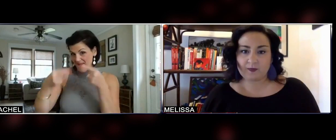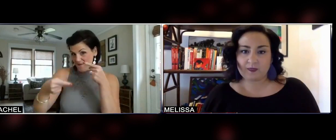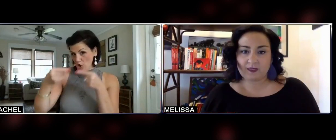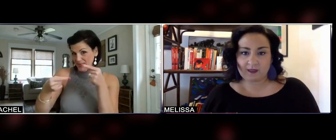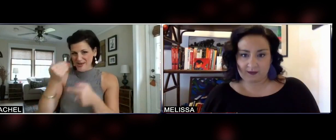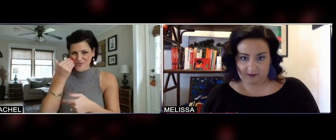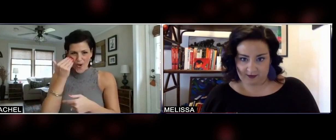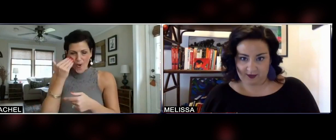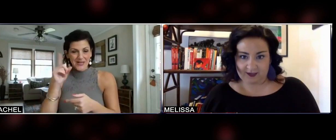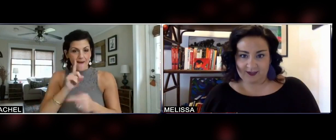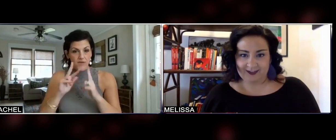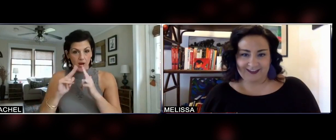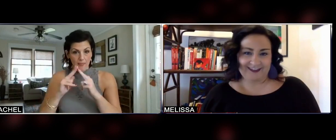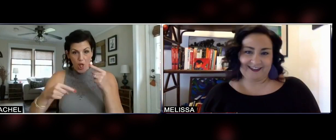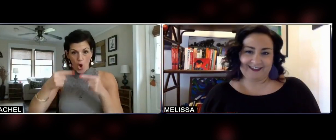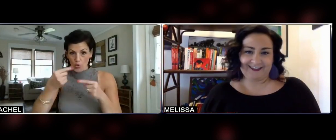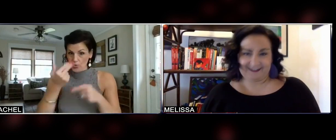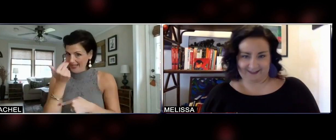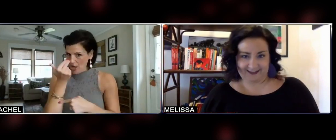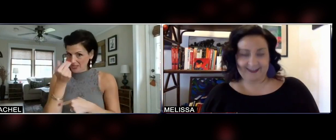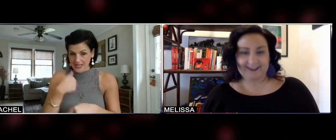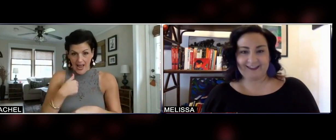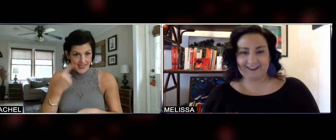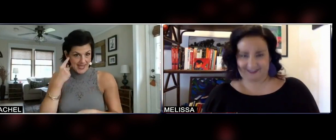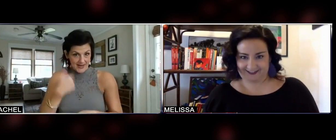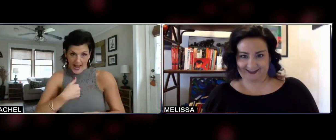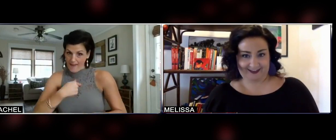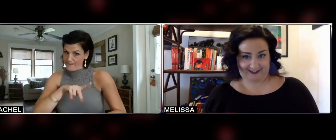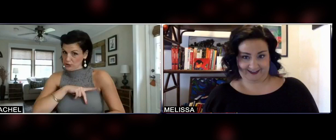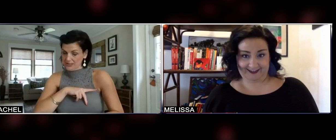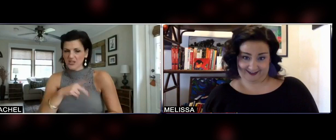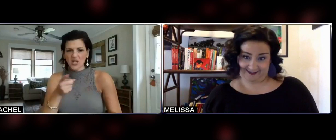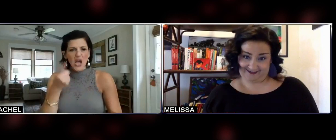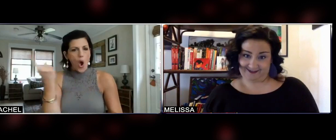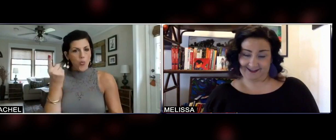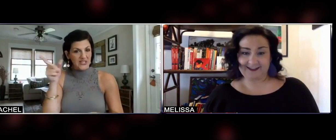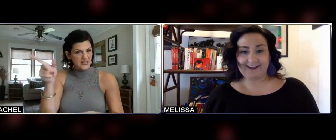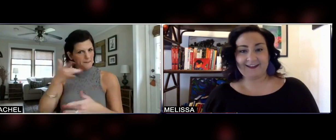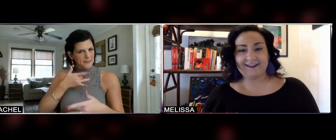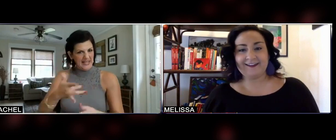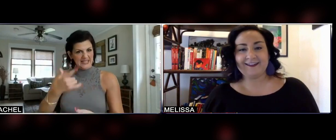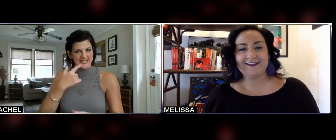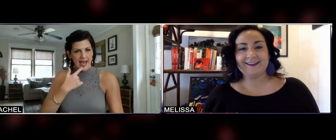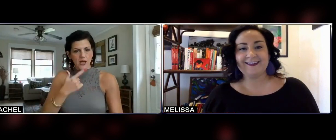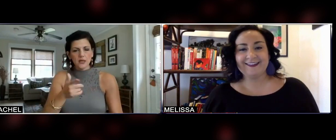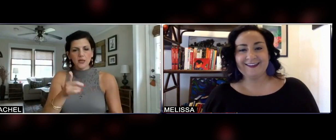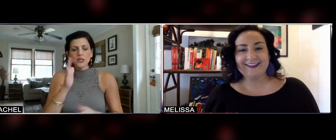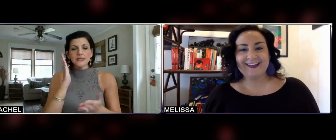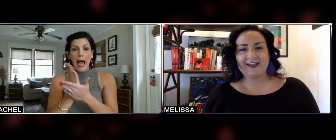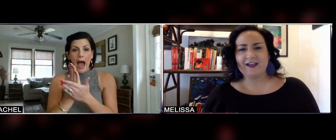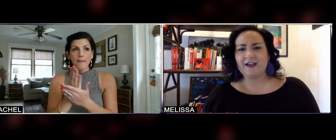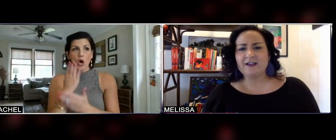Whenever me and my husband argue, and you know how deaf people are like when they argue, I personally think this is funny.